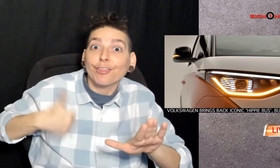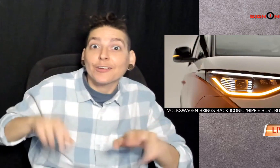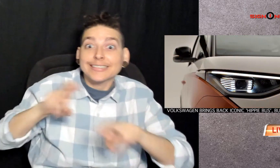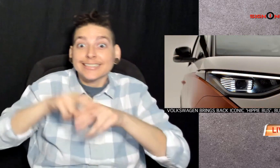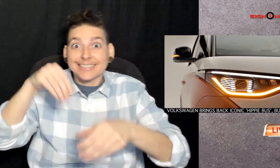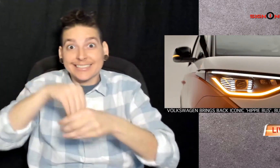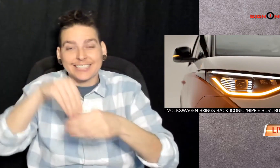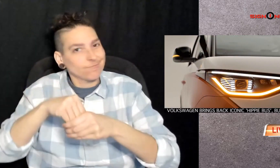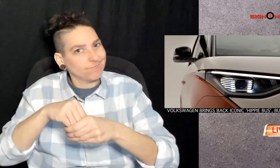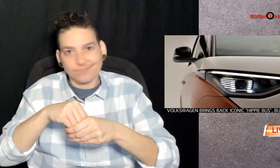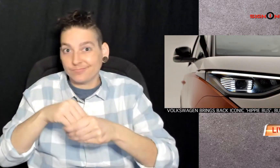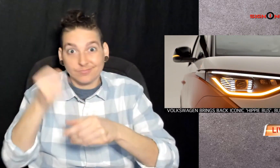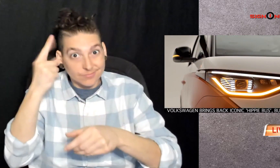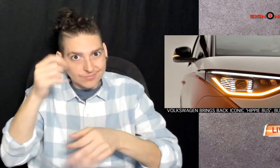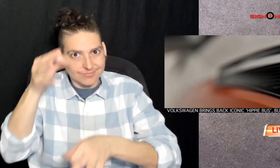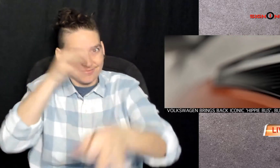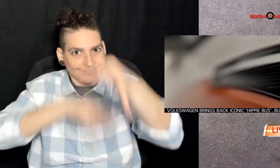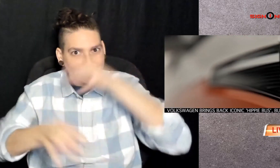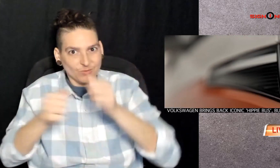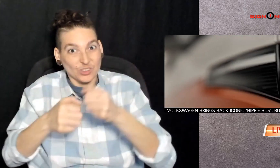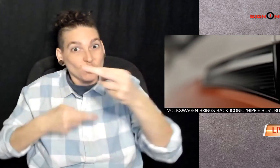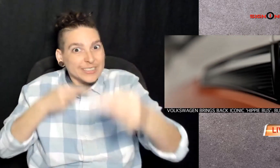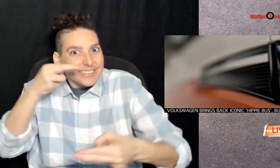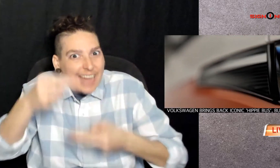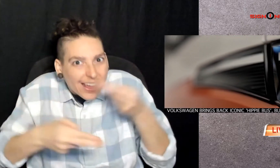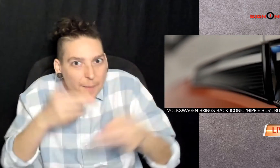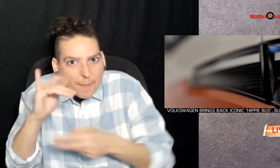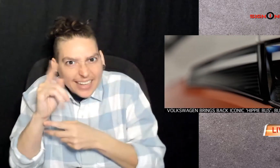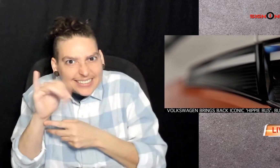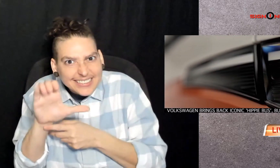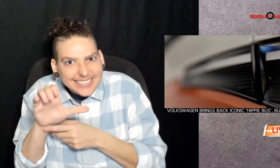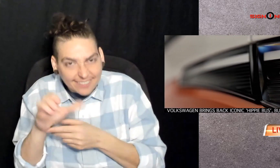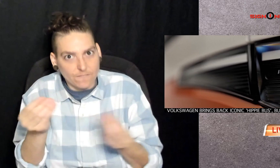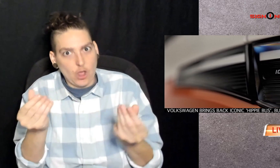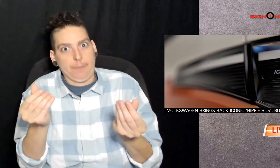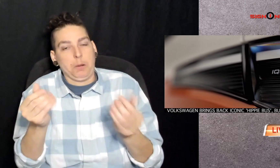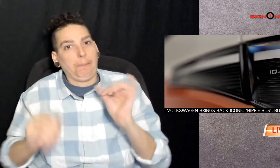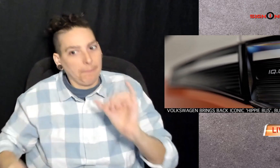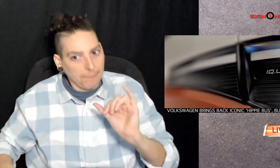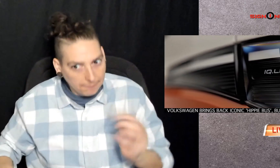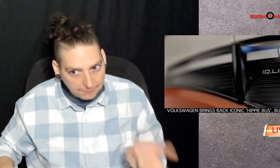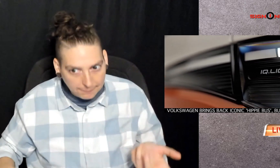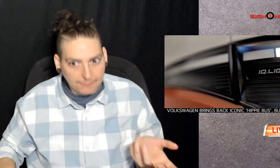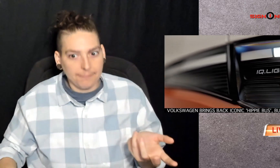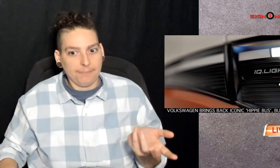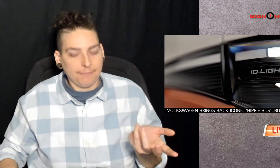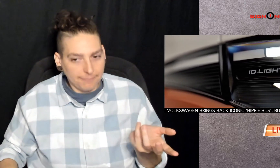there will be no leather on the inside instead they will be a leather substitute and all